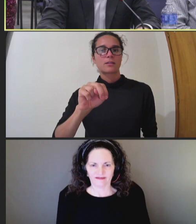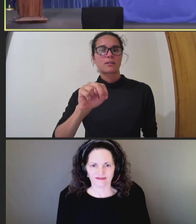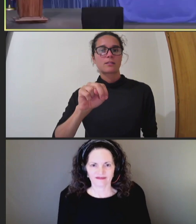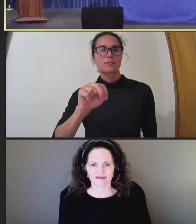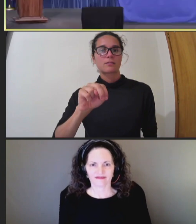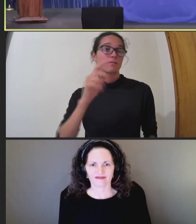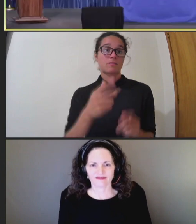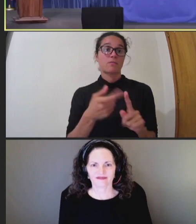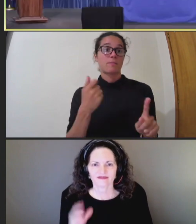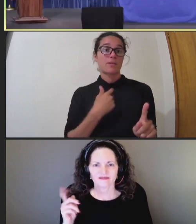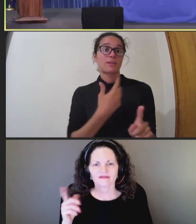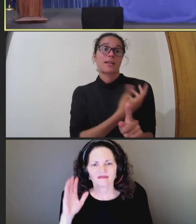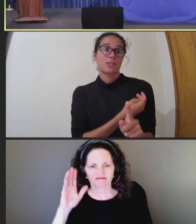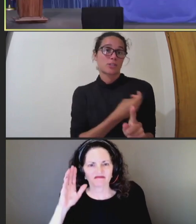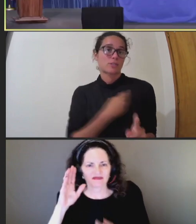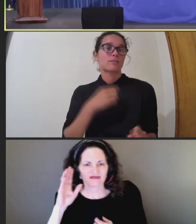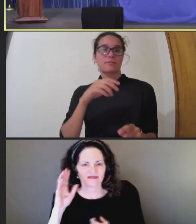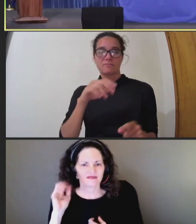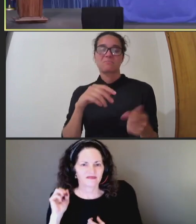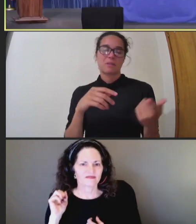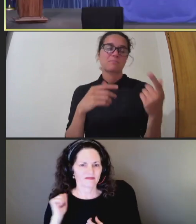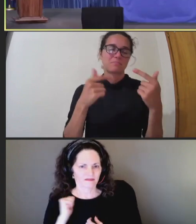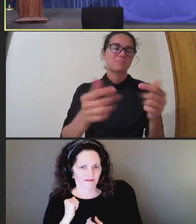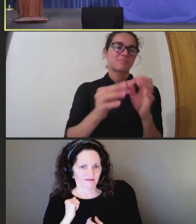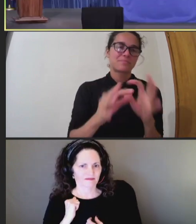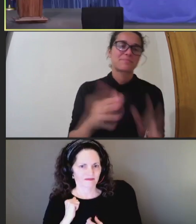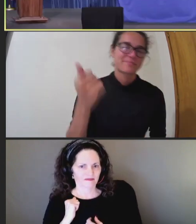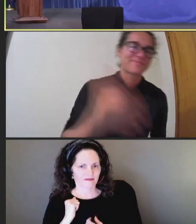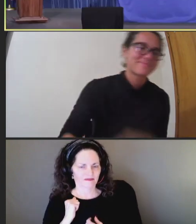Kristen Dahlgren: Hi there. Thank you so much for having me. I want everyone to just